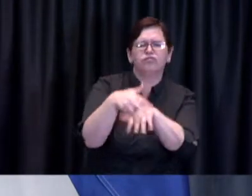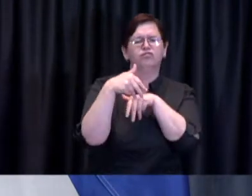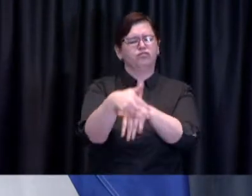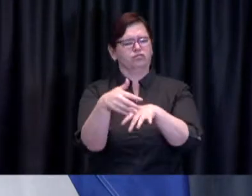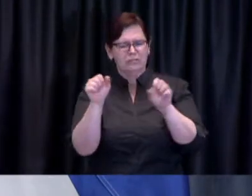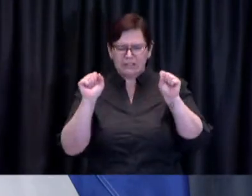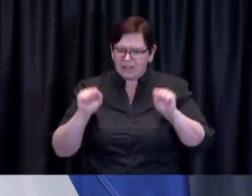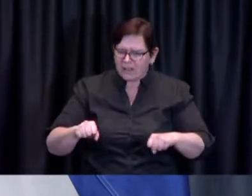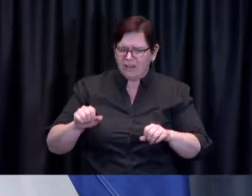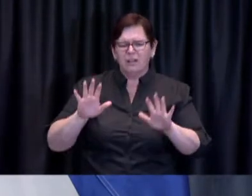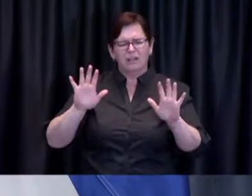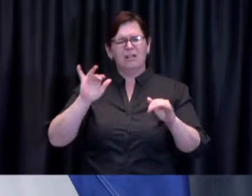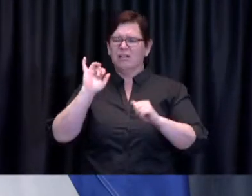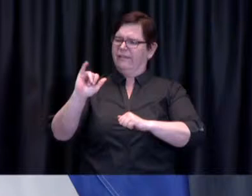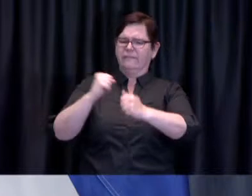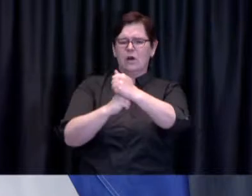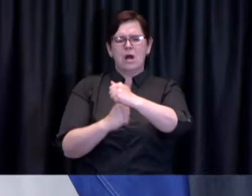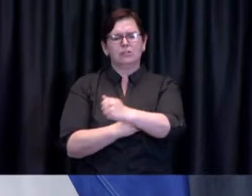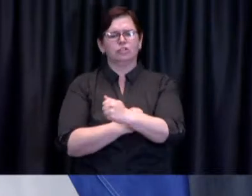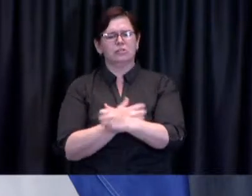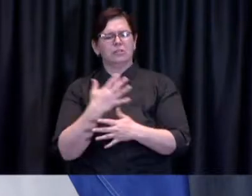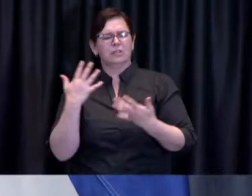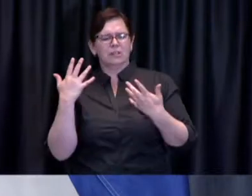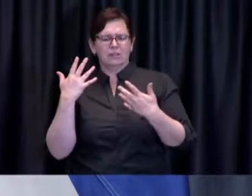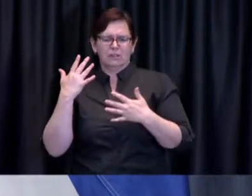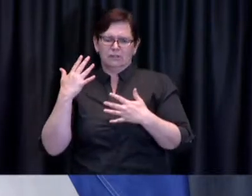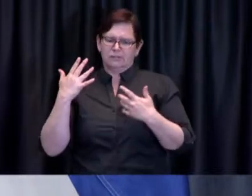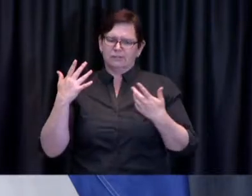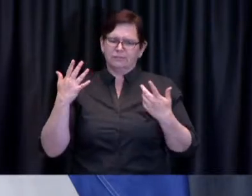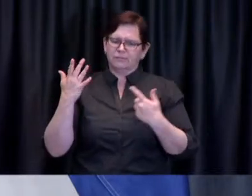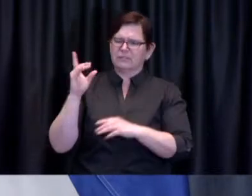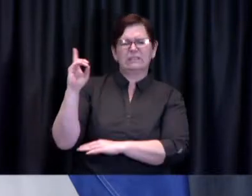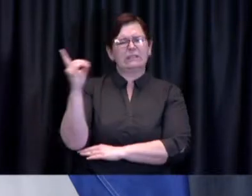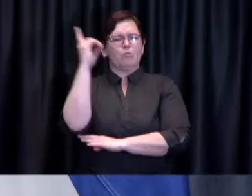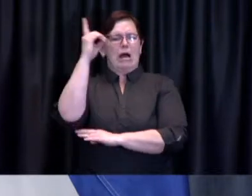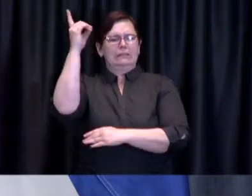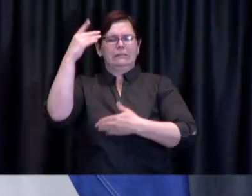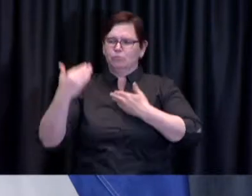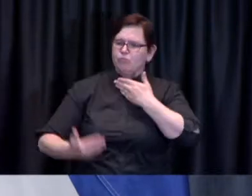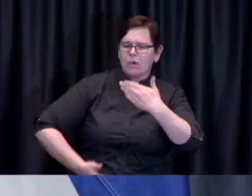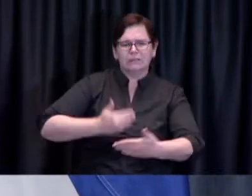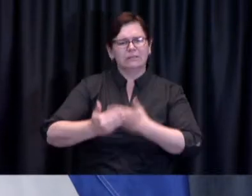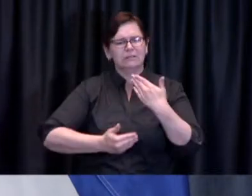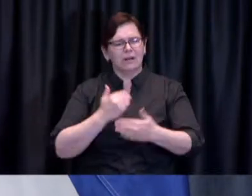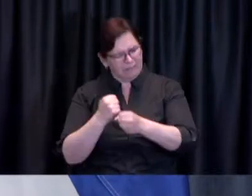foundation of our democracy during the pandemic people are urged not to gather to protect their